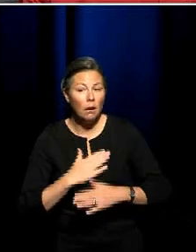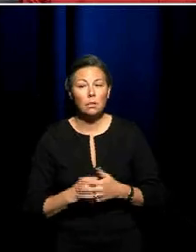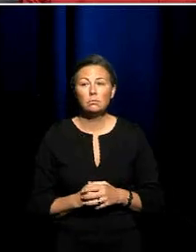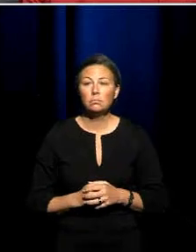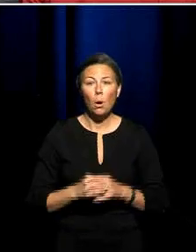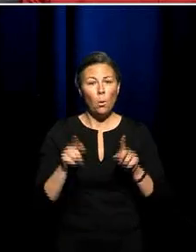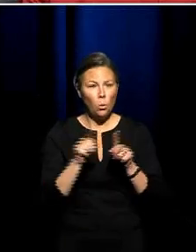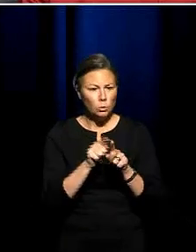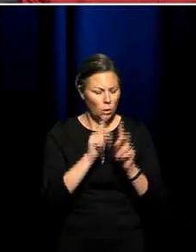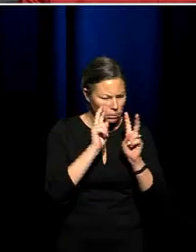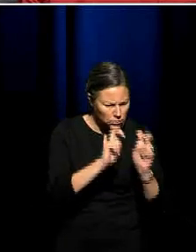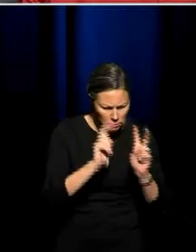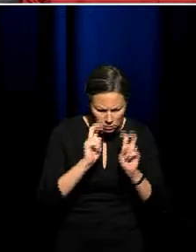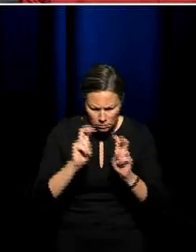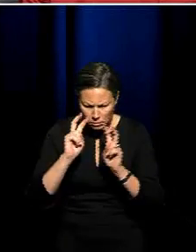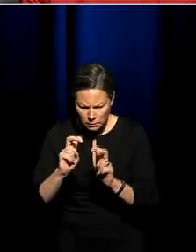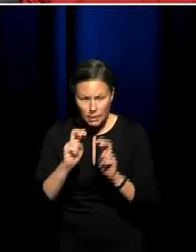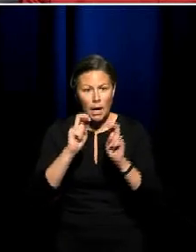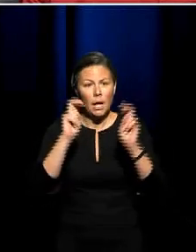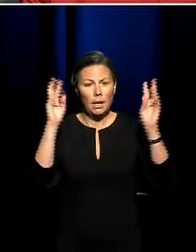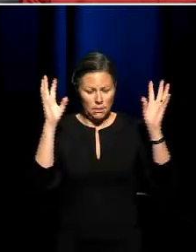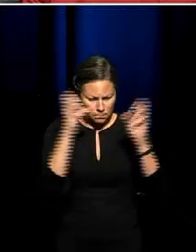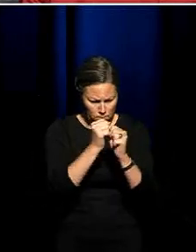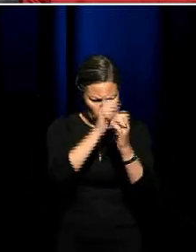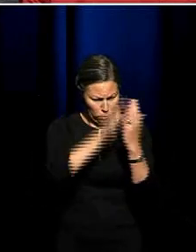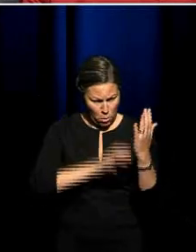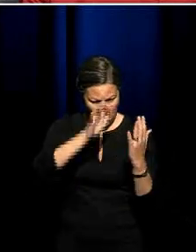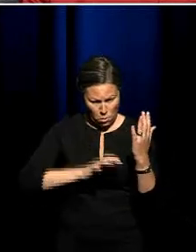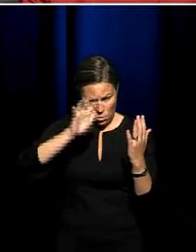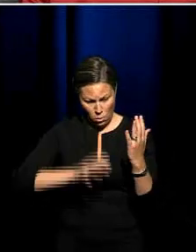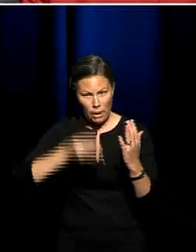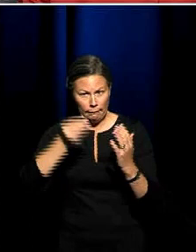of social policy arising out of or connected to those investigations.